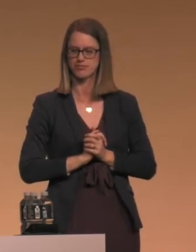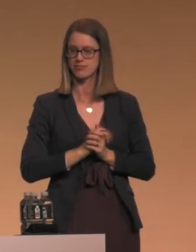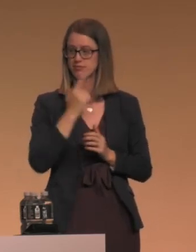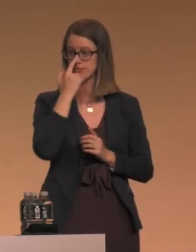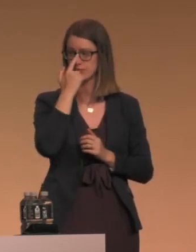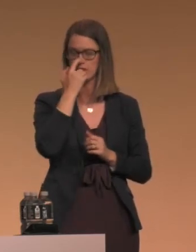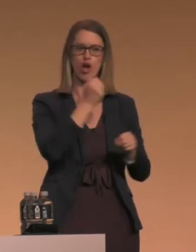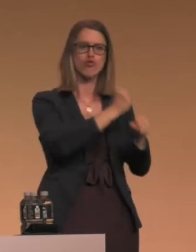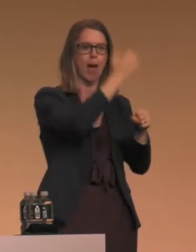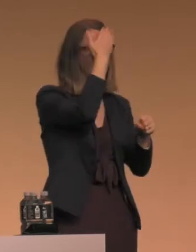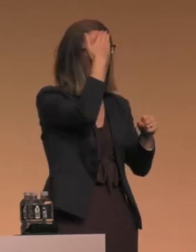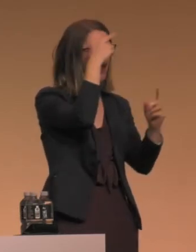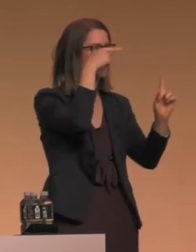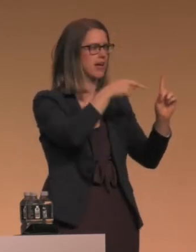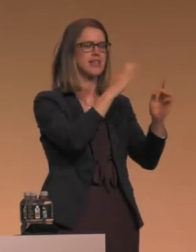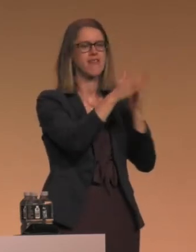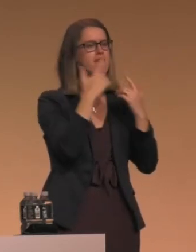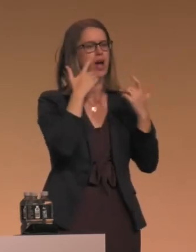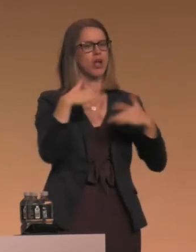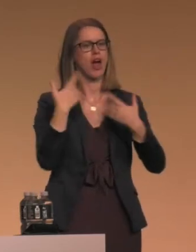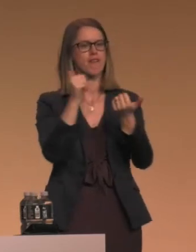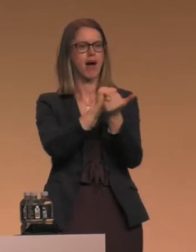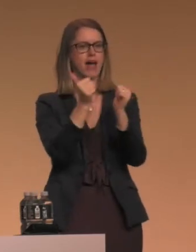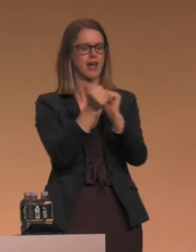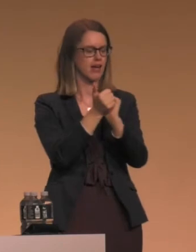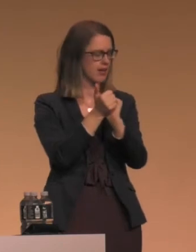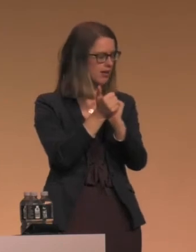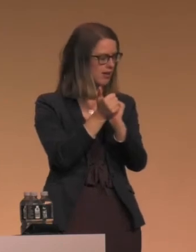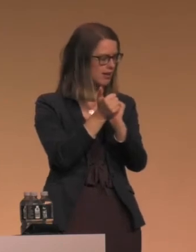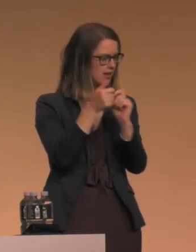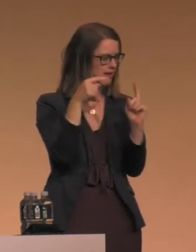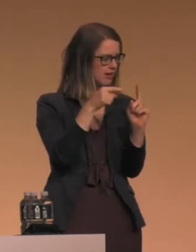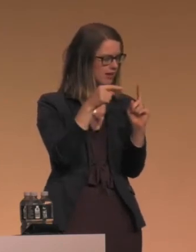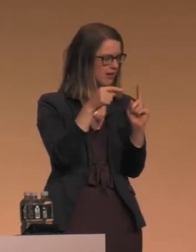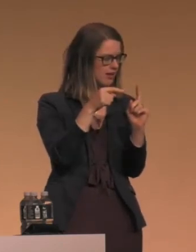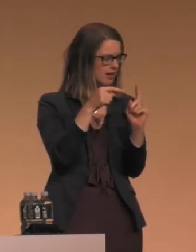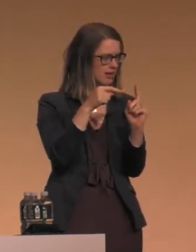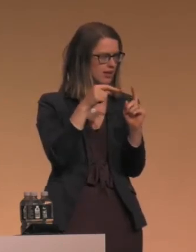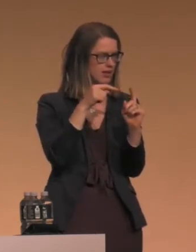Grandma never found a life partner and so had many. She had also never been taught to parent,